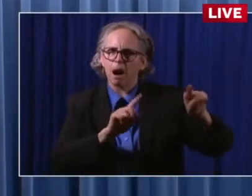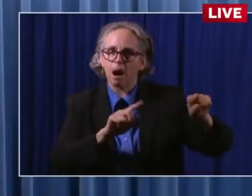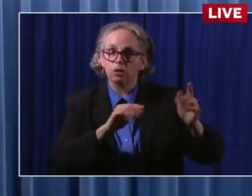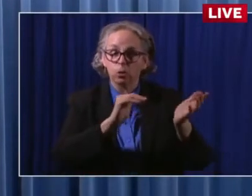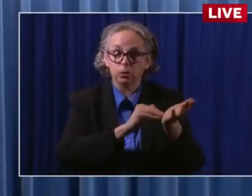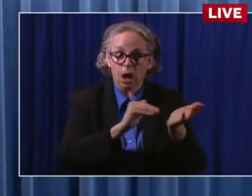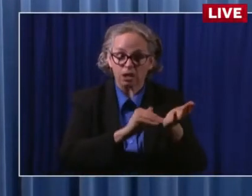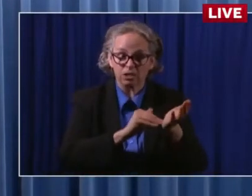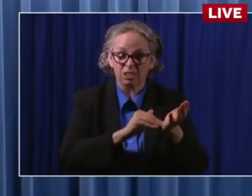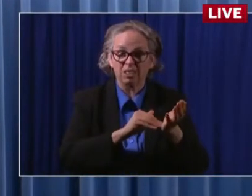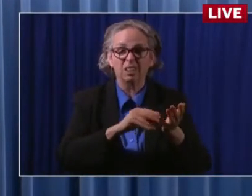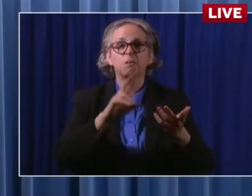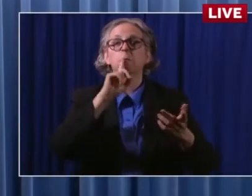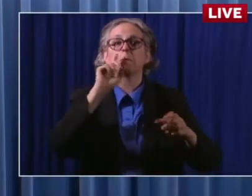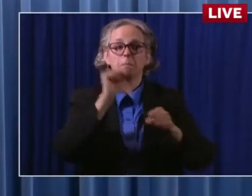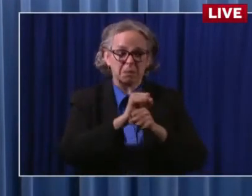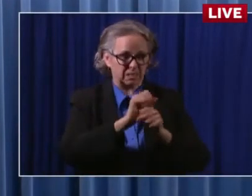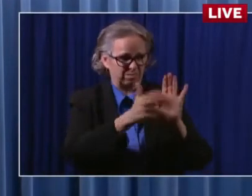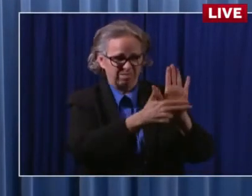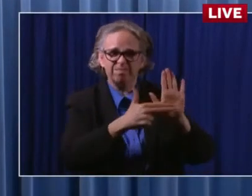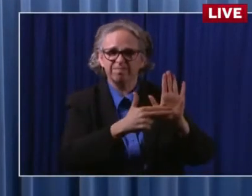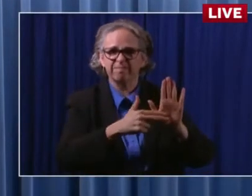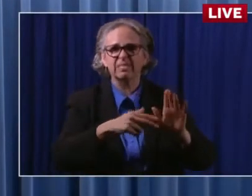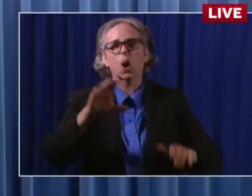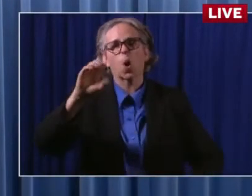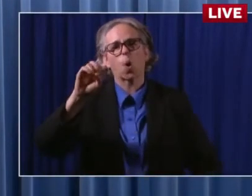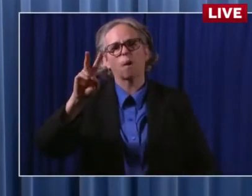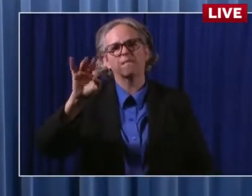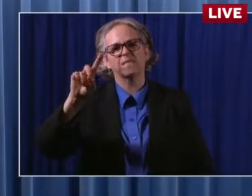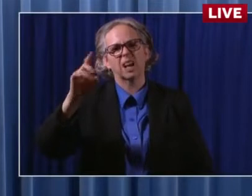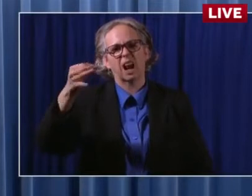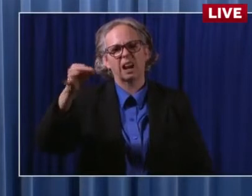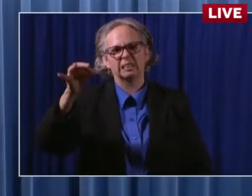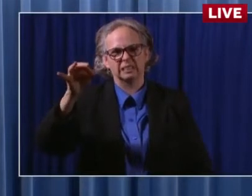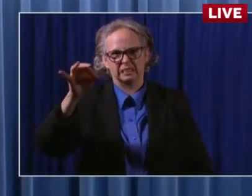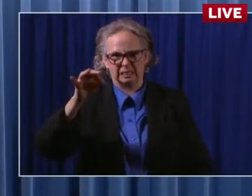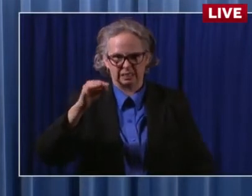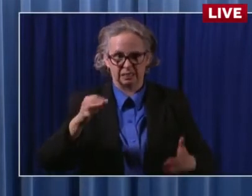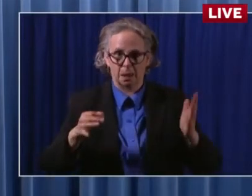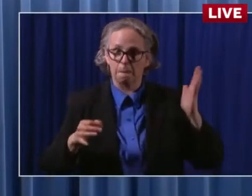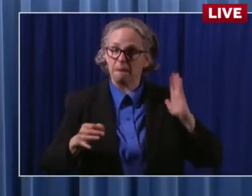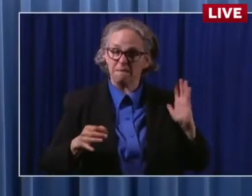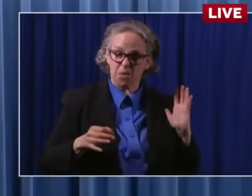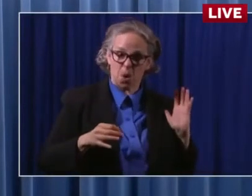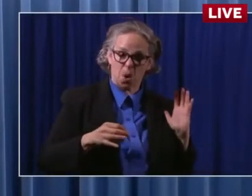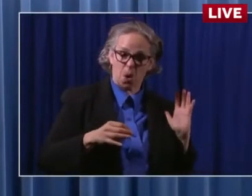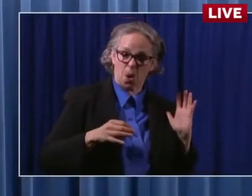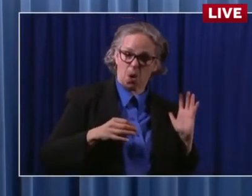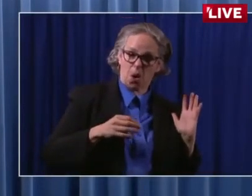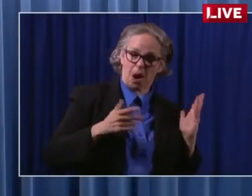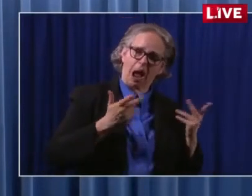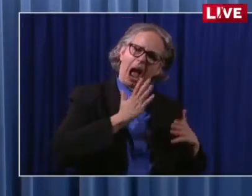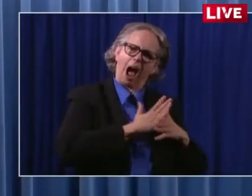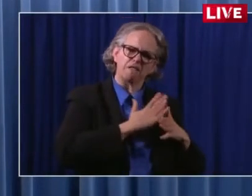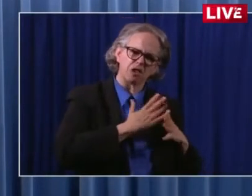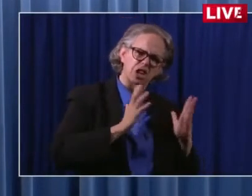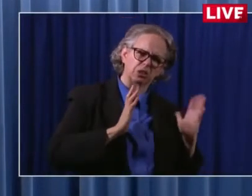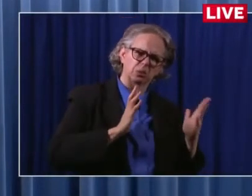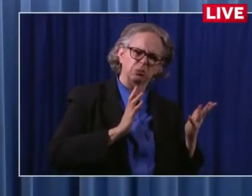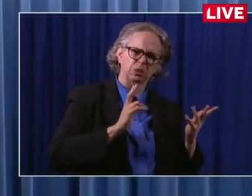MORE PEOPLE ARE ALSO VISITING THEIR DOCTORS AND BEING DIAGNOSED WITH COVID-19 MAMA BETWEEN JUNE 16 AND JULY 2.